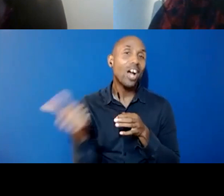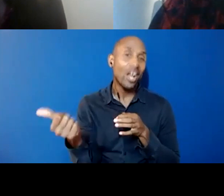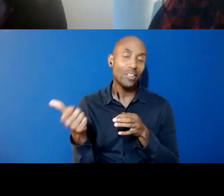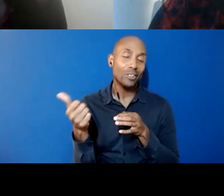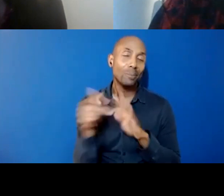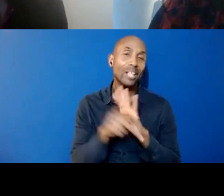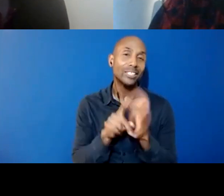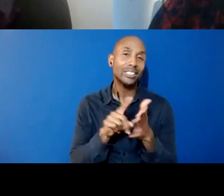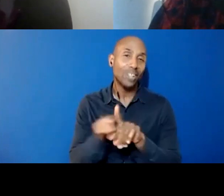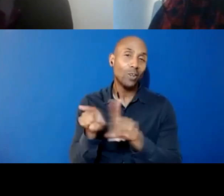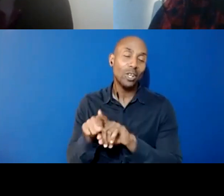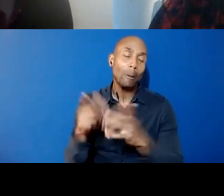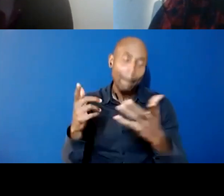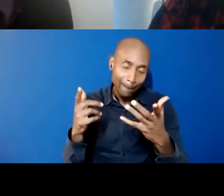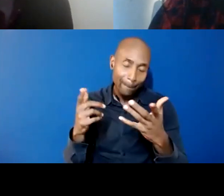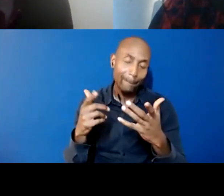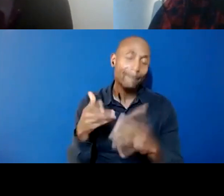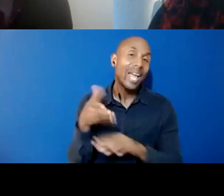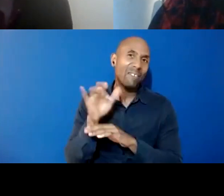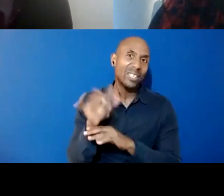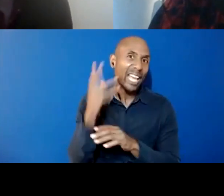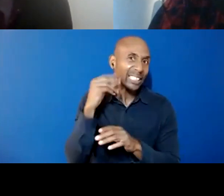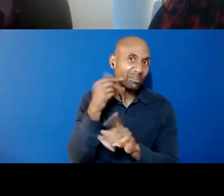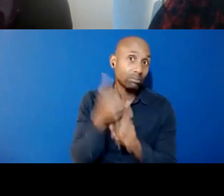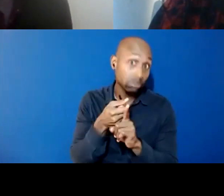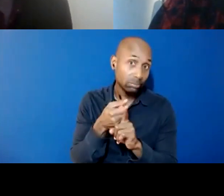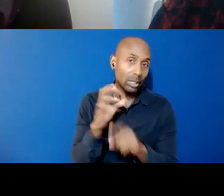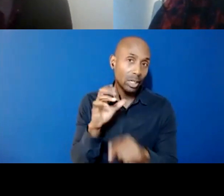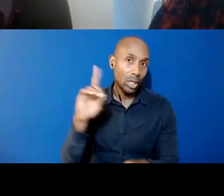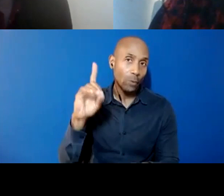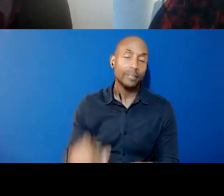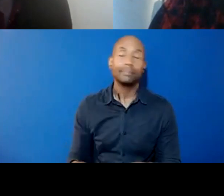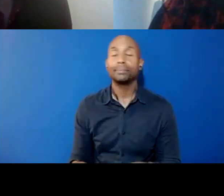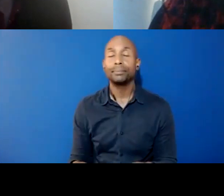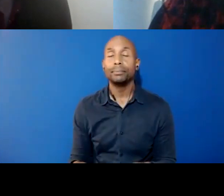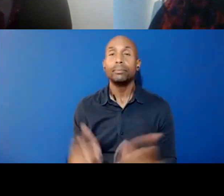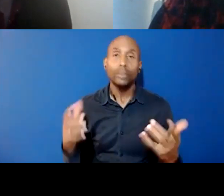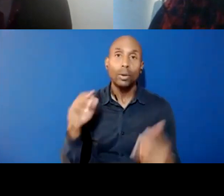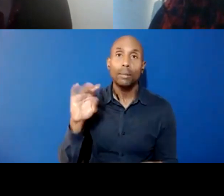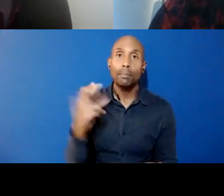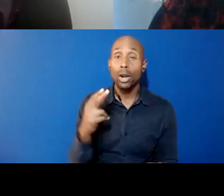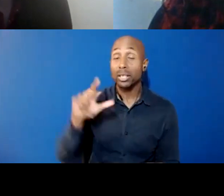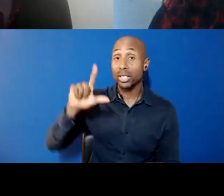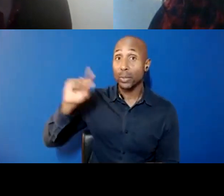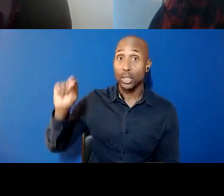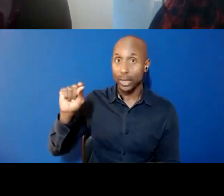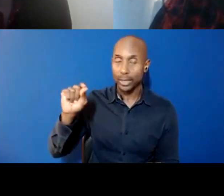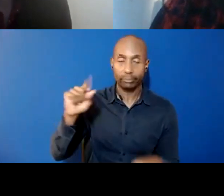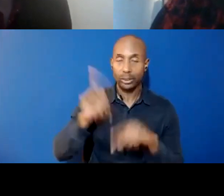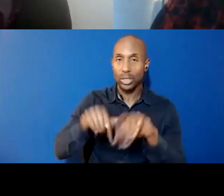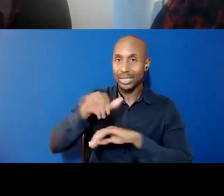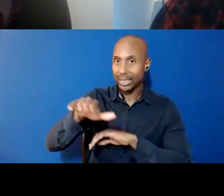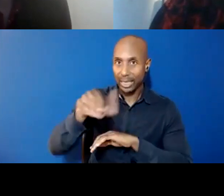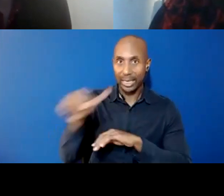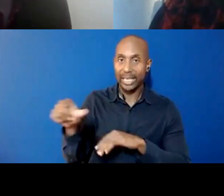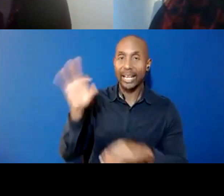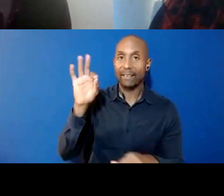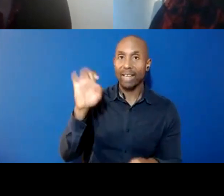because there was no chance for us.